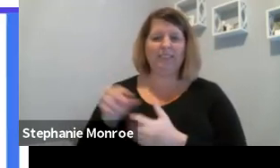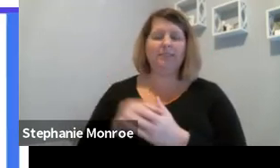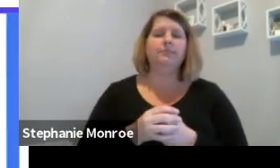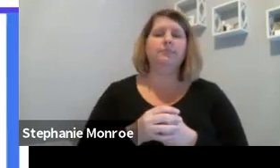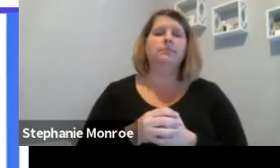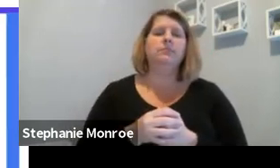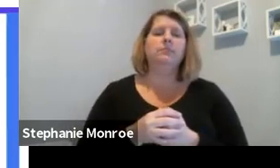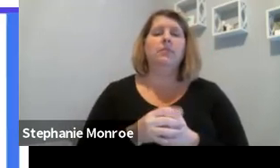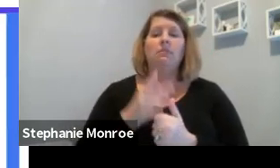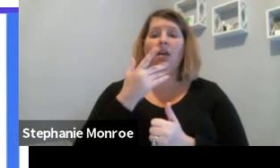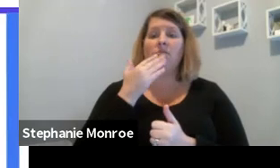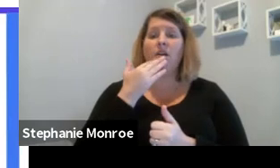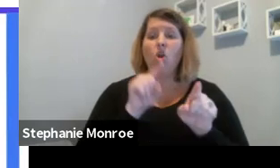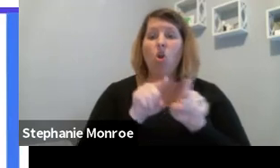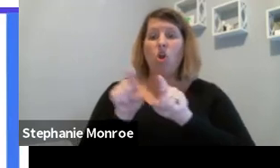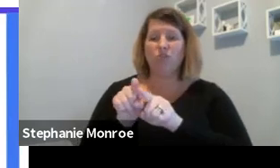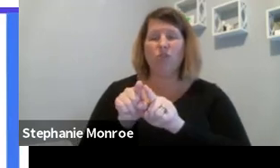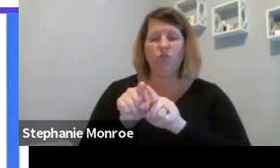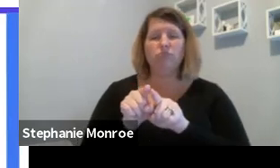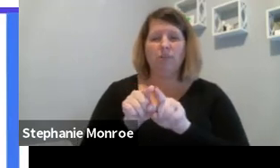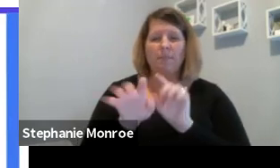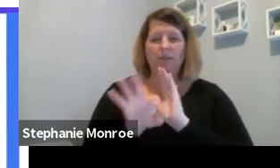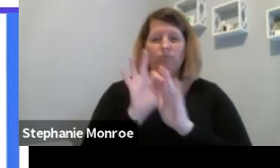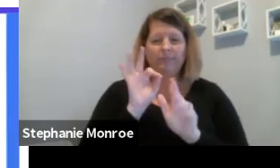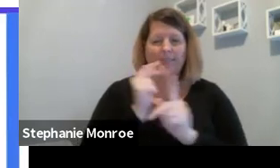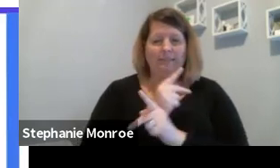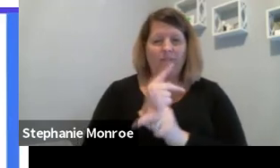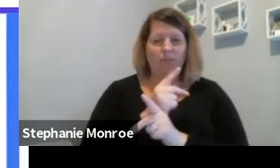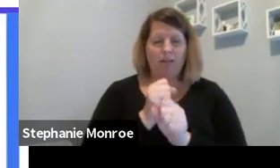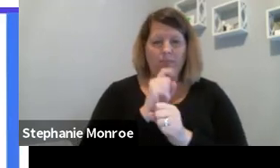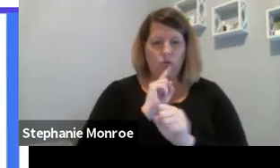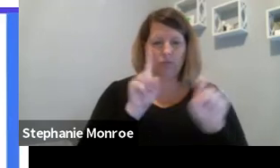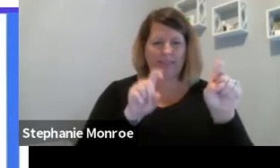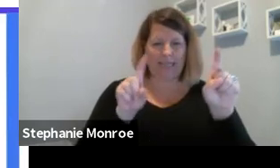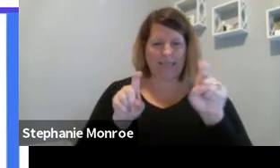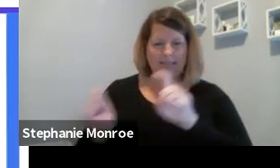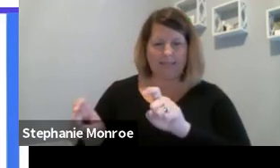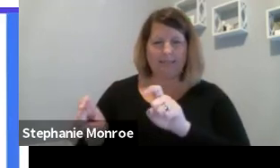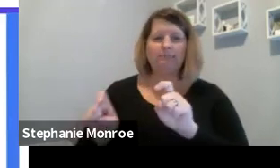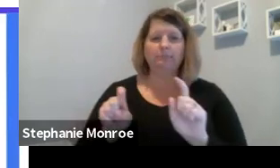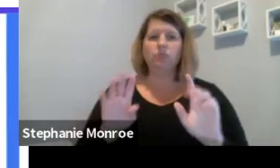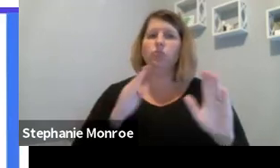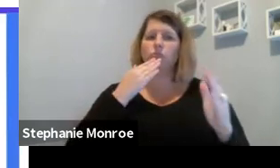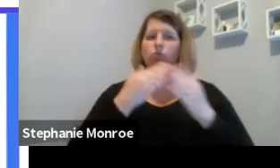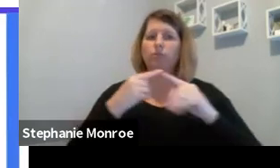The colors that are used on the slides have been tested to make sure that there is contrast